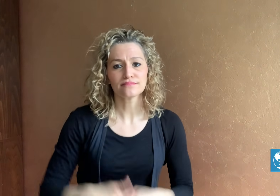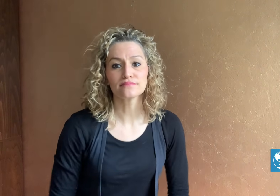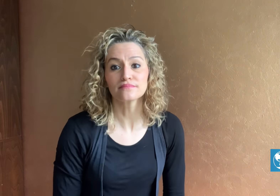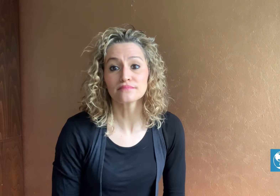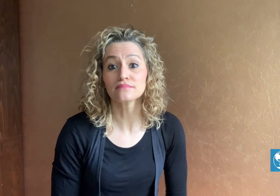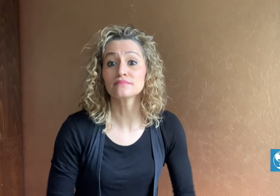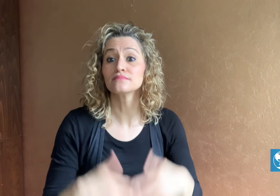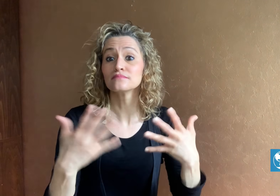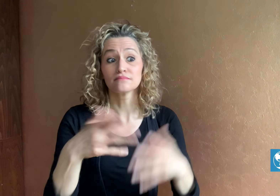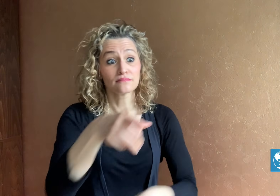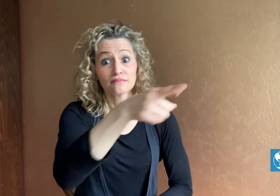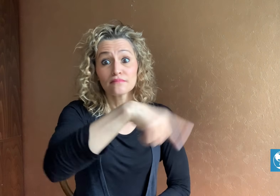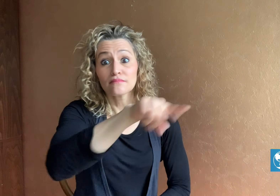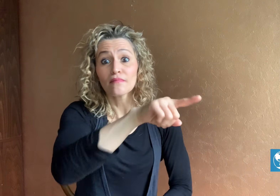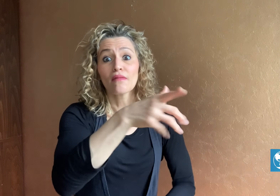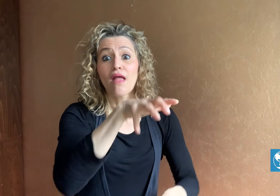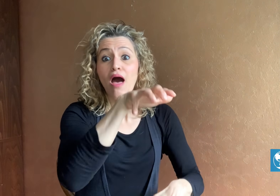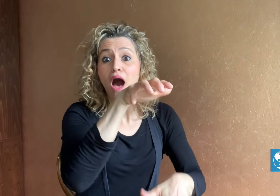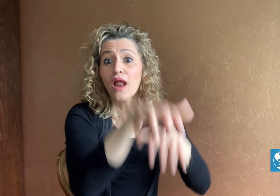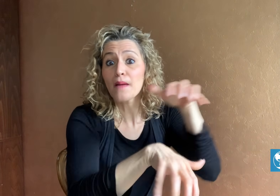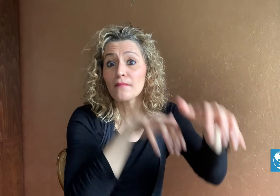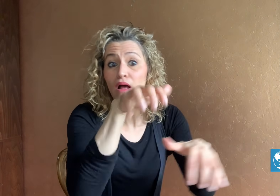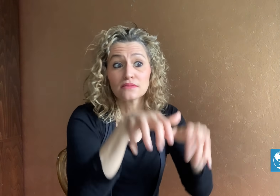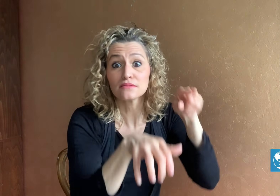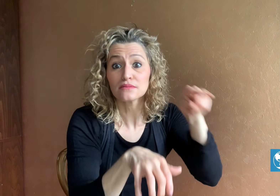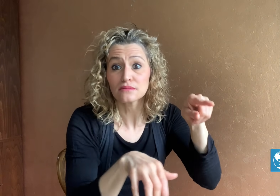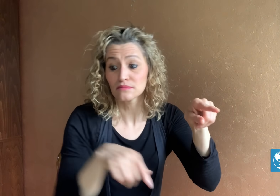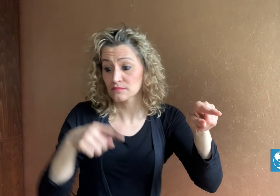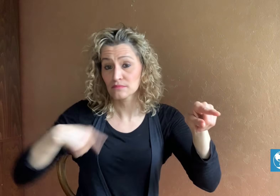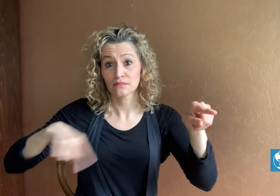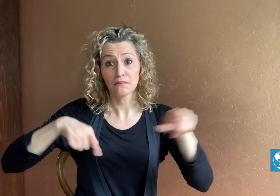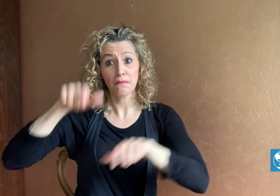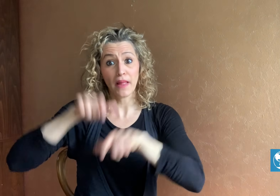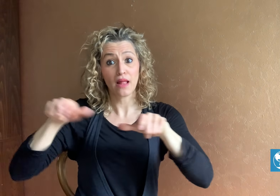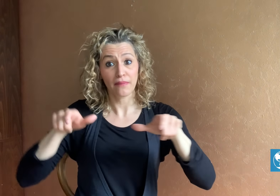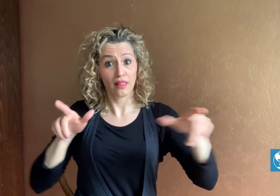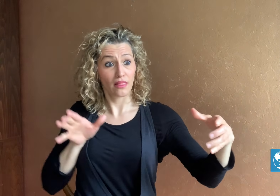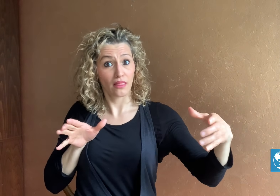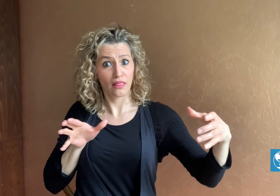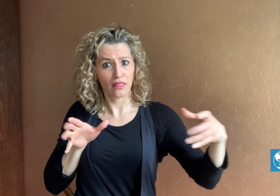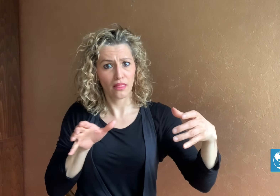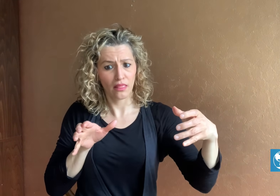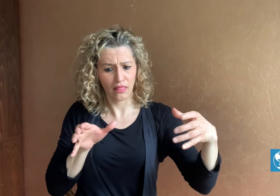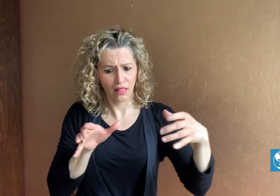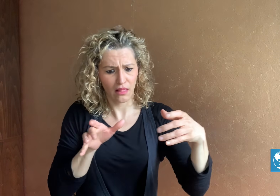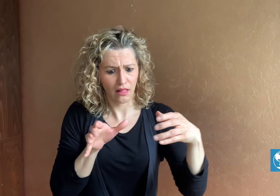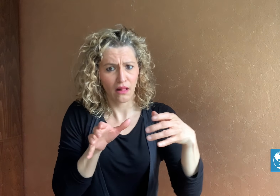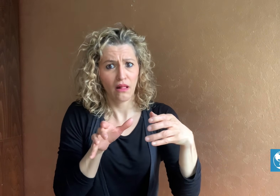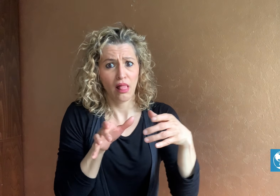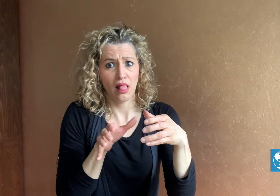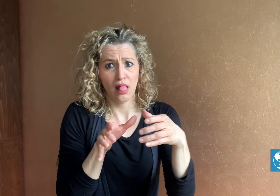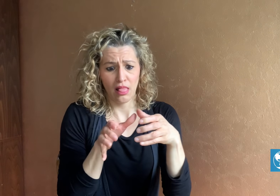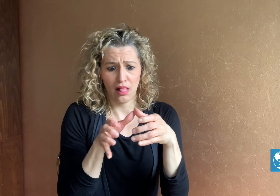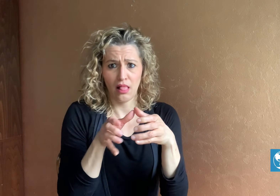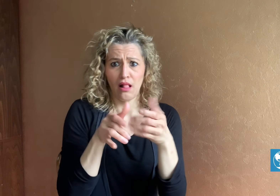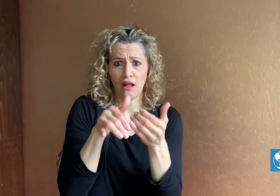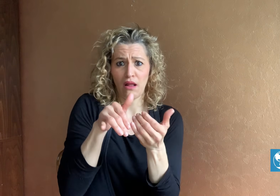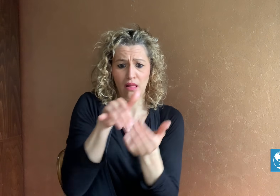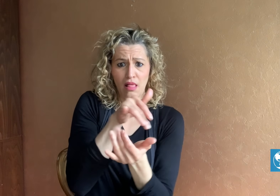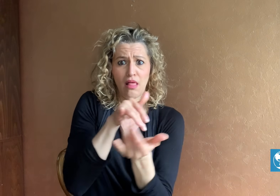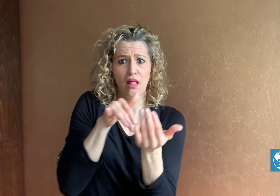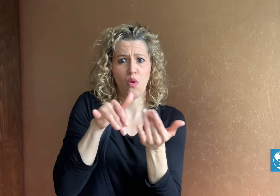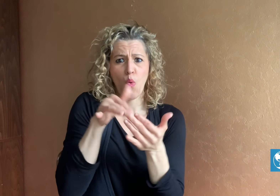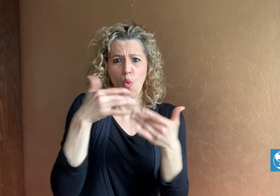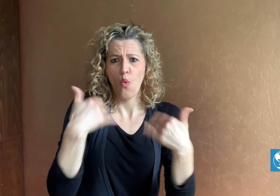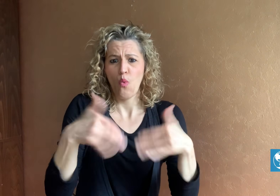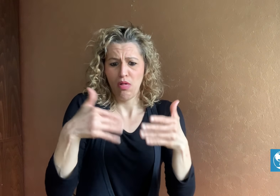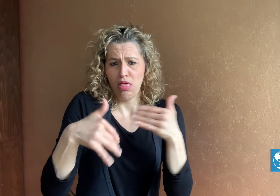When wildlife and humans are in closer contact than it would